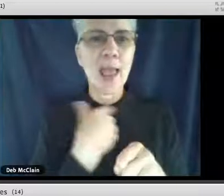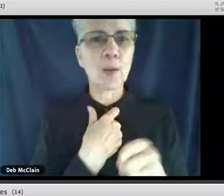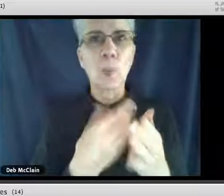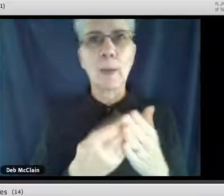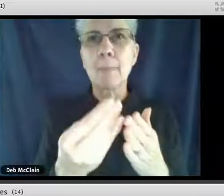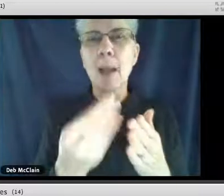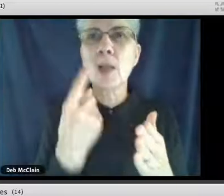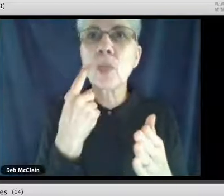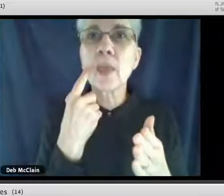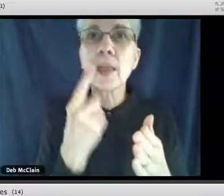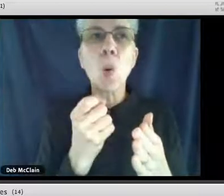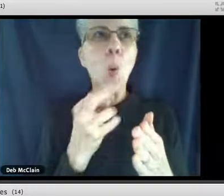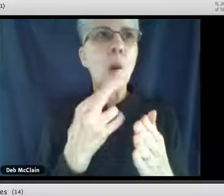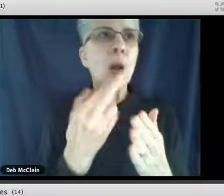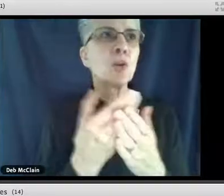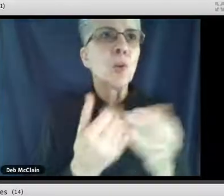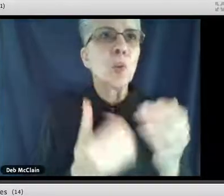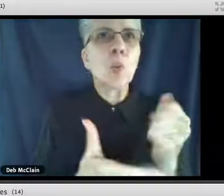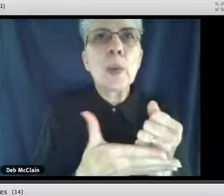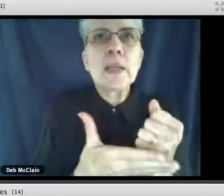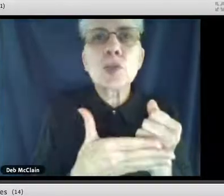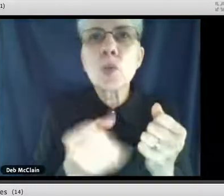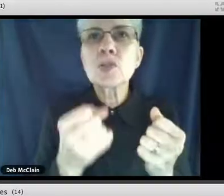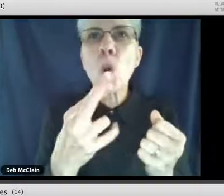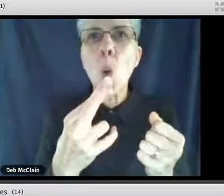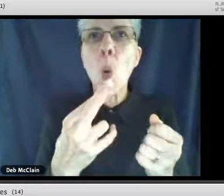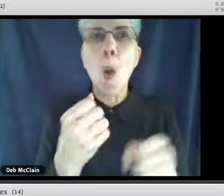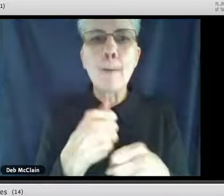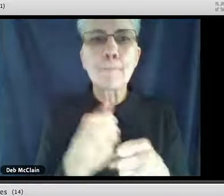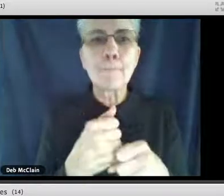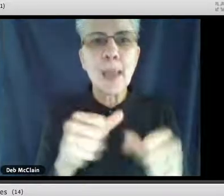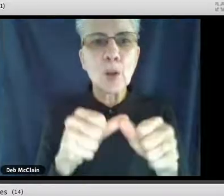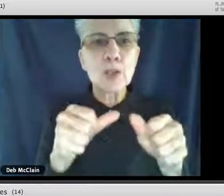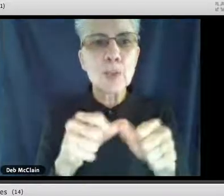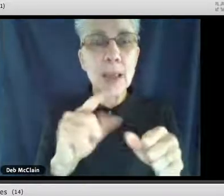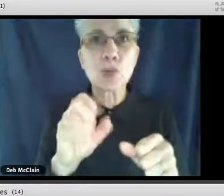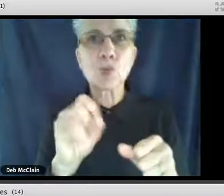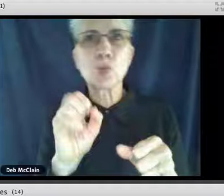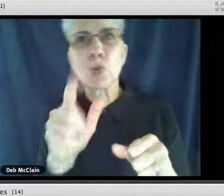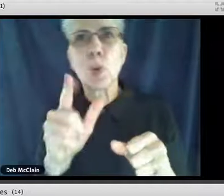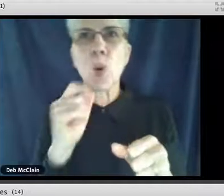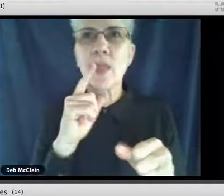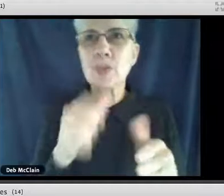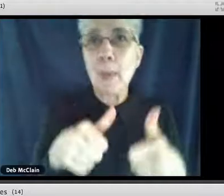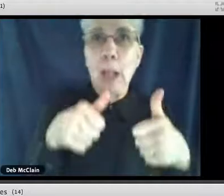or a new resource, a new makerspace tool, and we think, "This is how it's going to be used," and we're shocked.